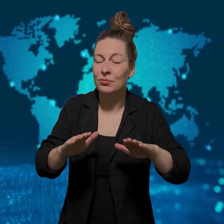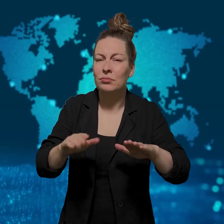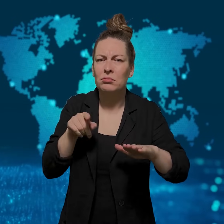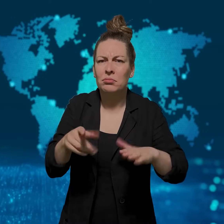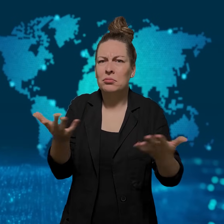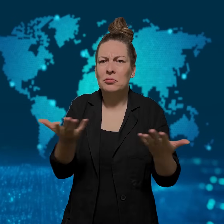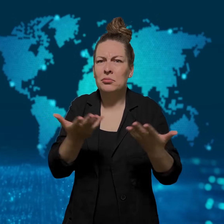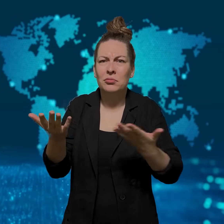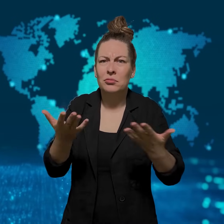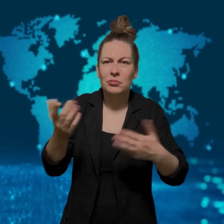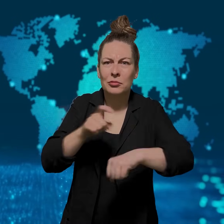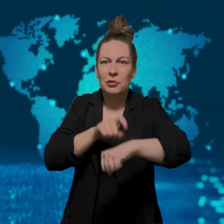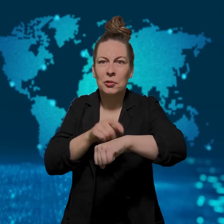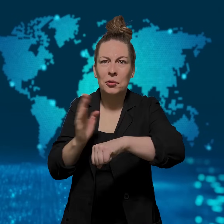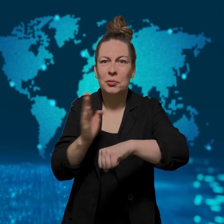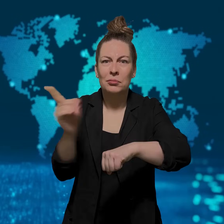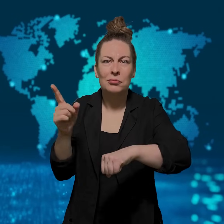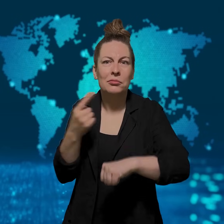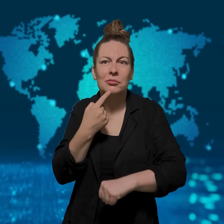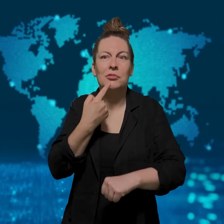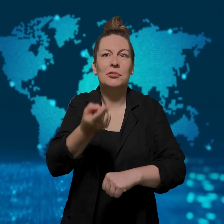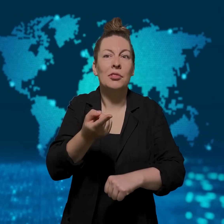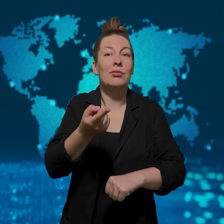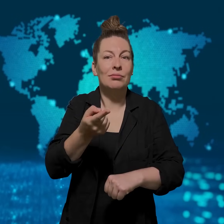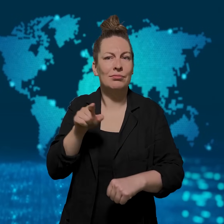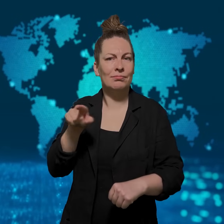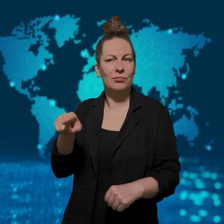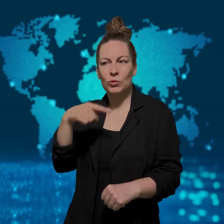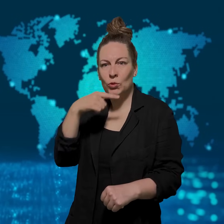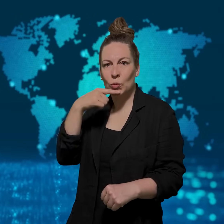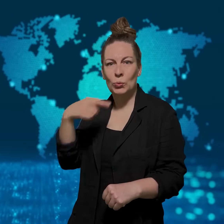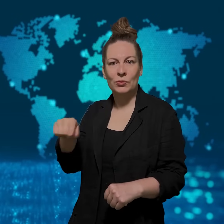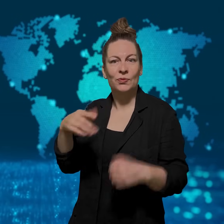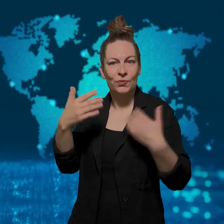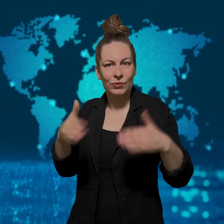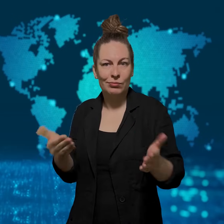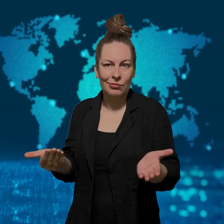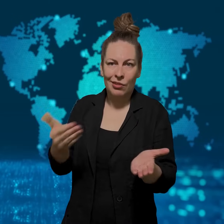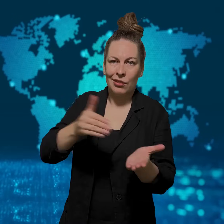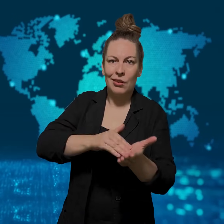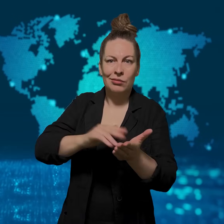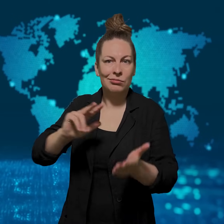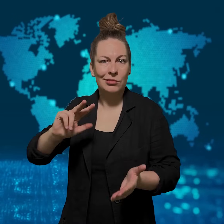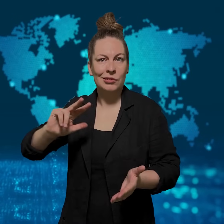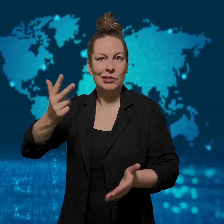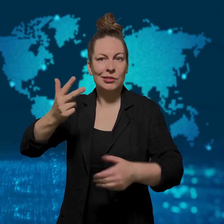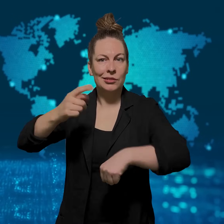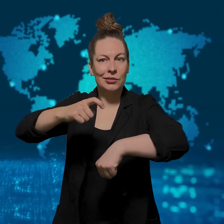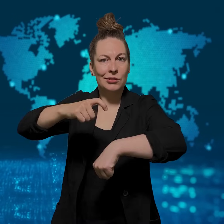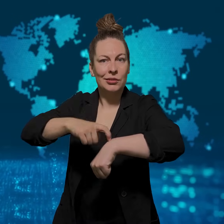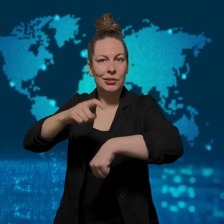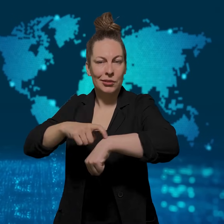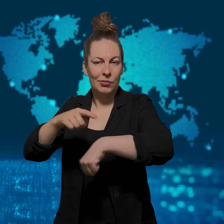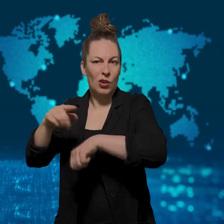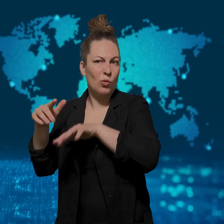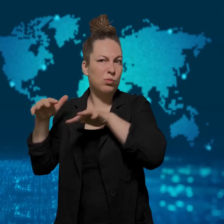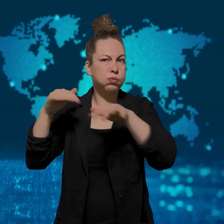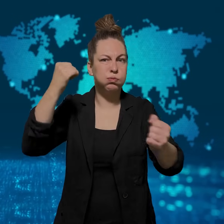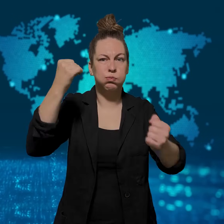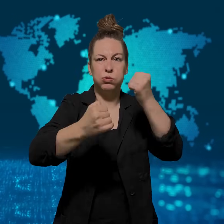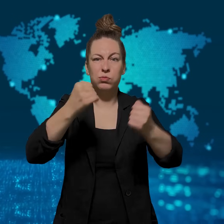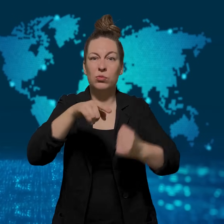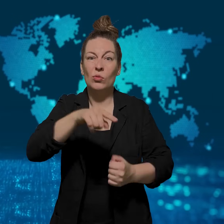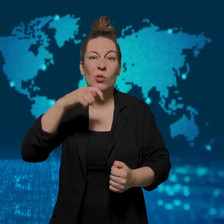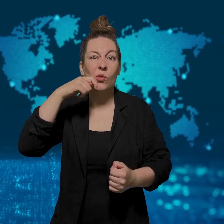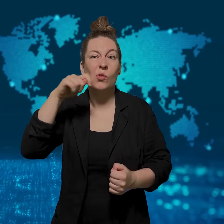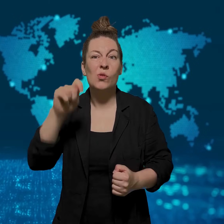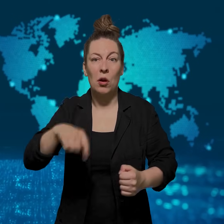This came after Russia launched its third invasion of Ukraine from the north.